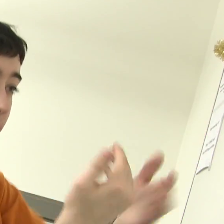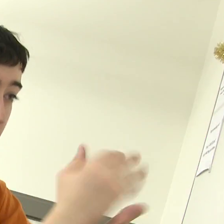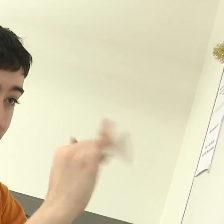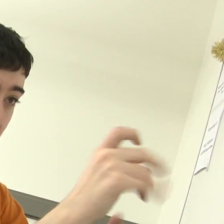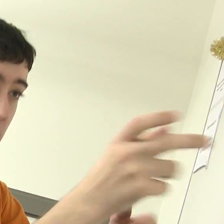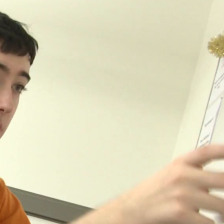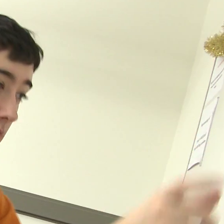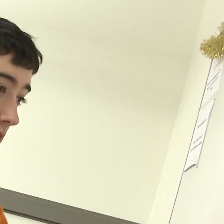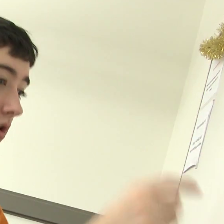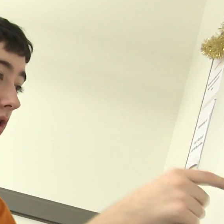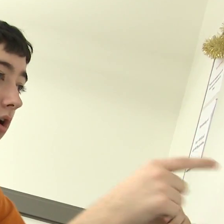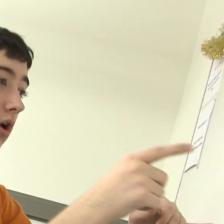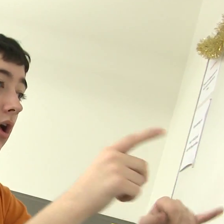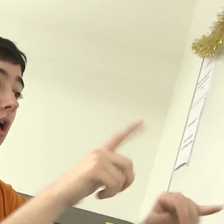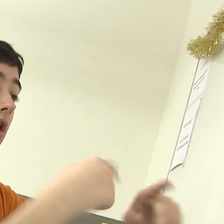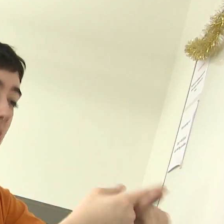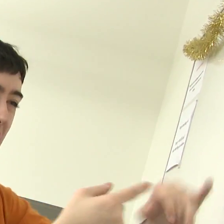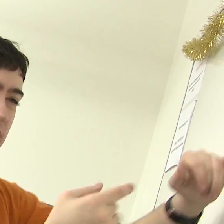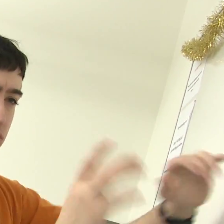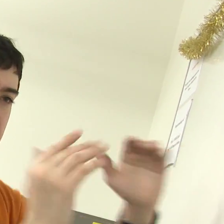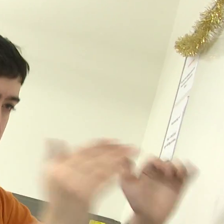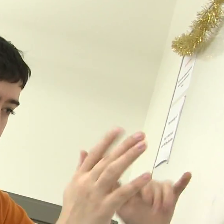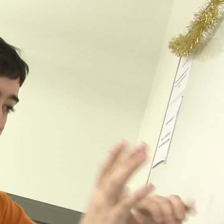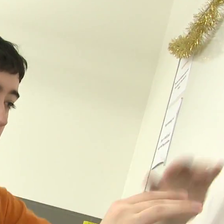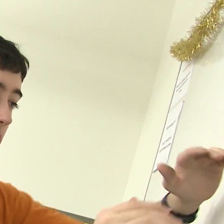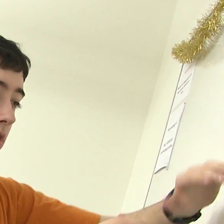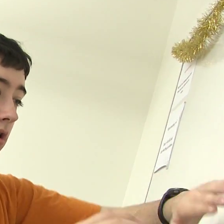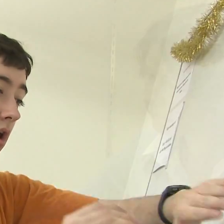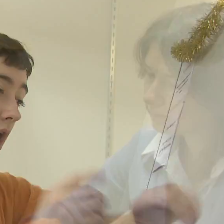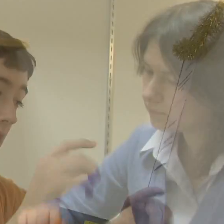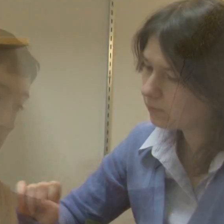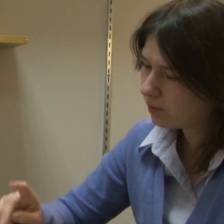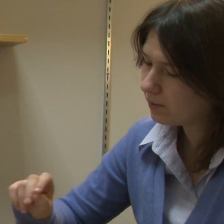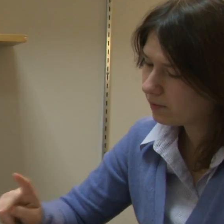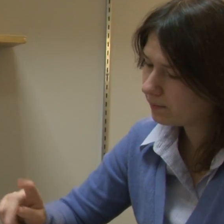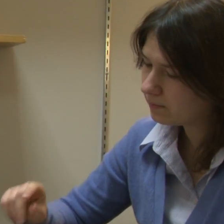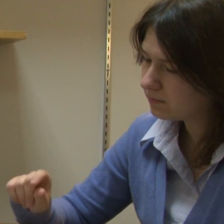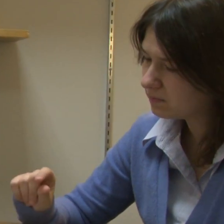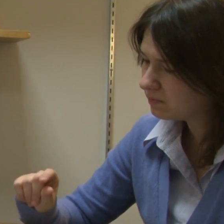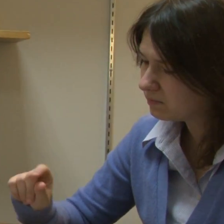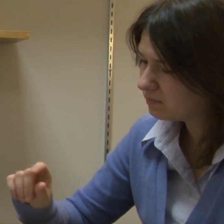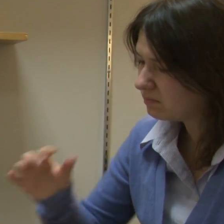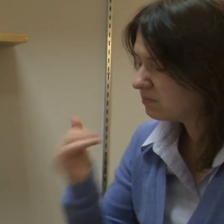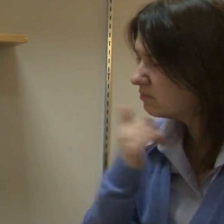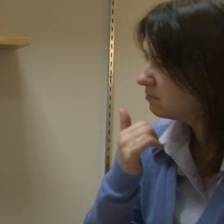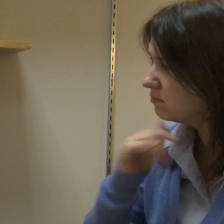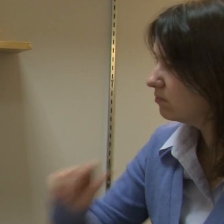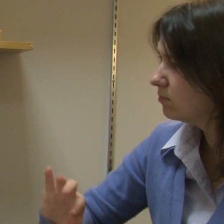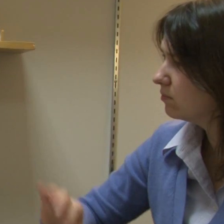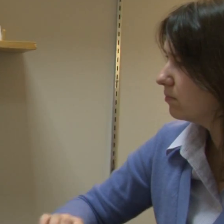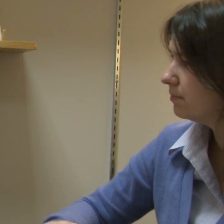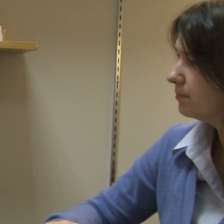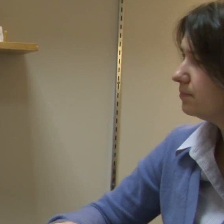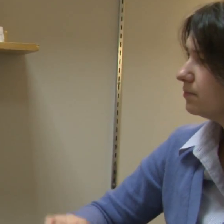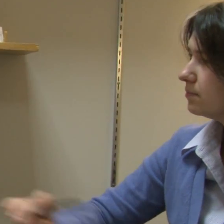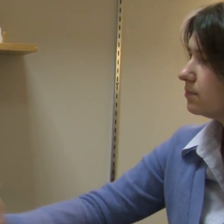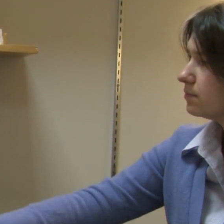This happens a great deal in community colleges and in high schools. These tutors may or may not have good ASL skills